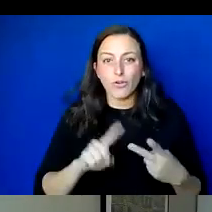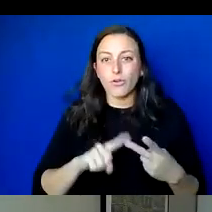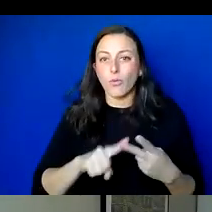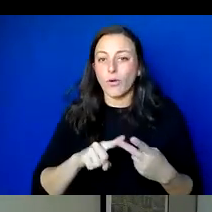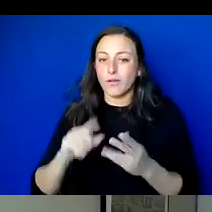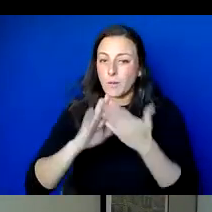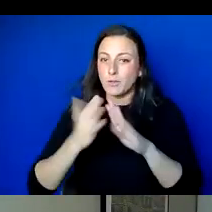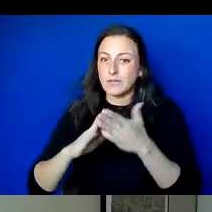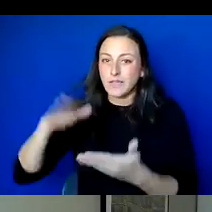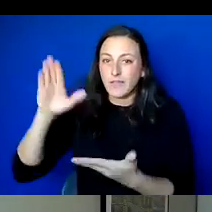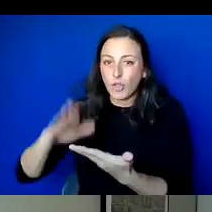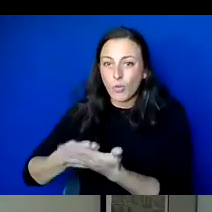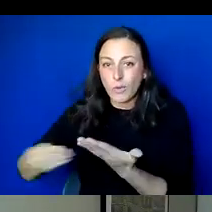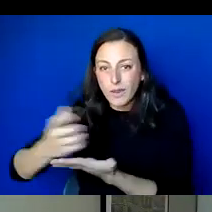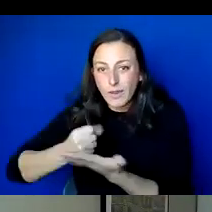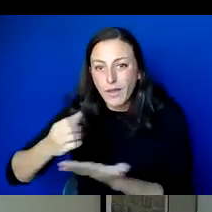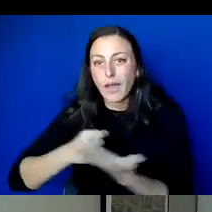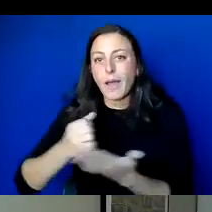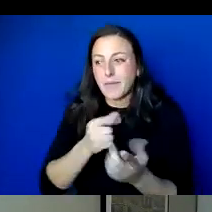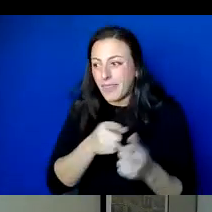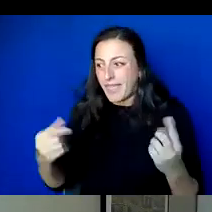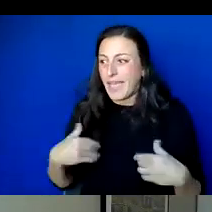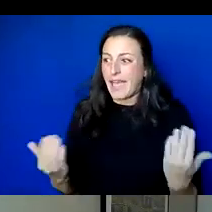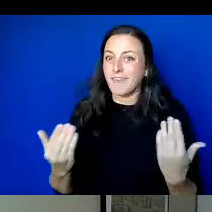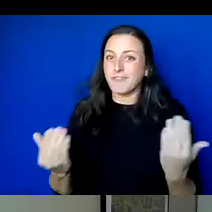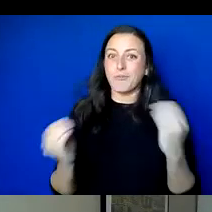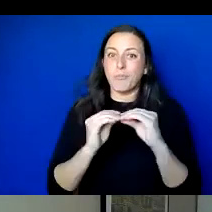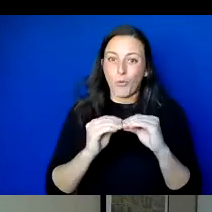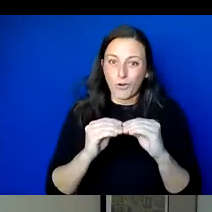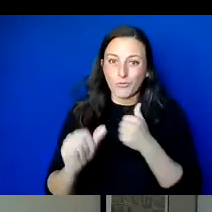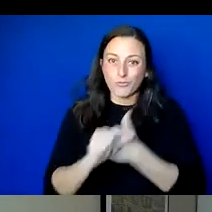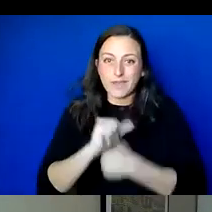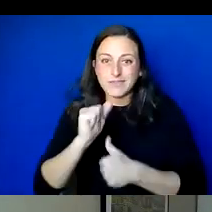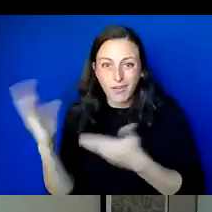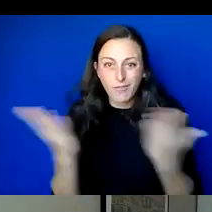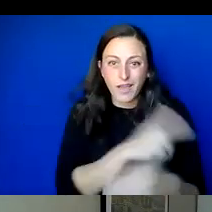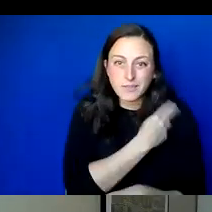higher risk of hospitalization and death. And so it's a two-arm strategy in that regard.